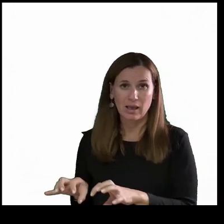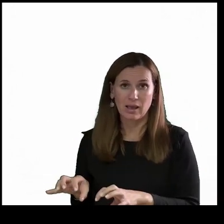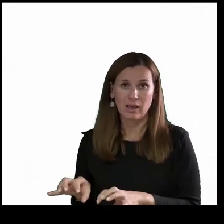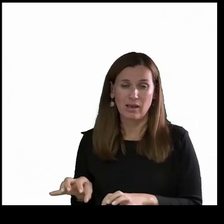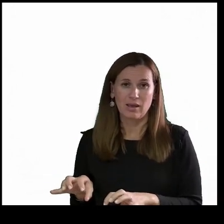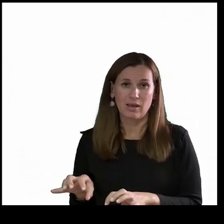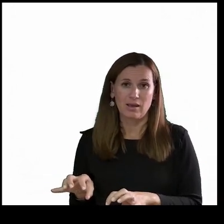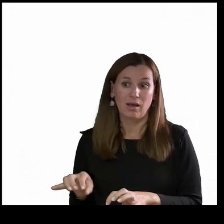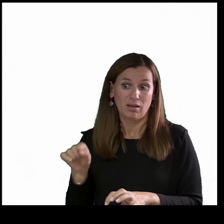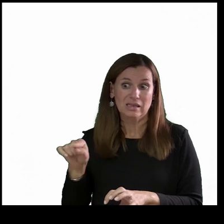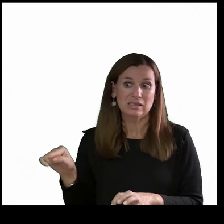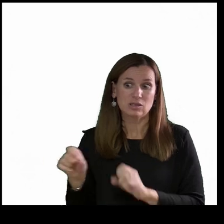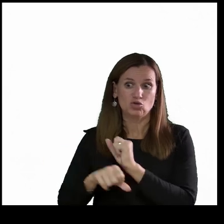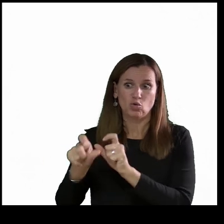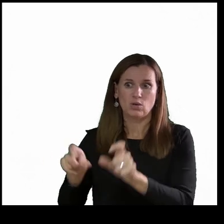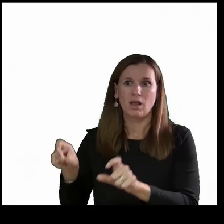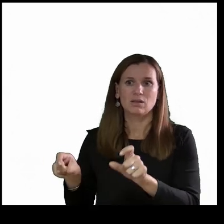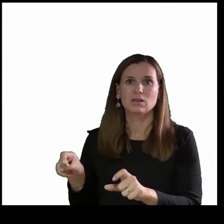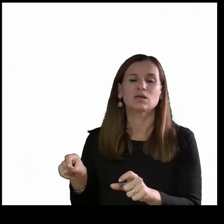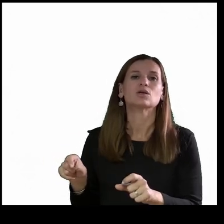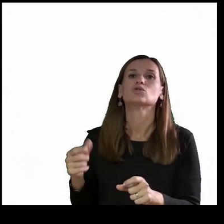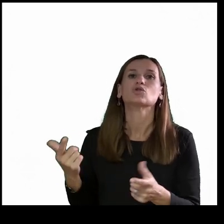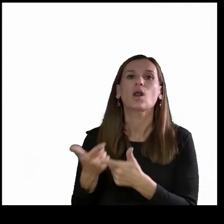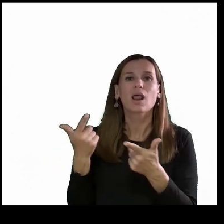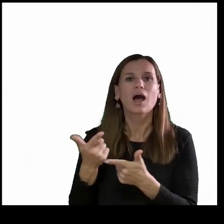managed to have almost twice